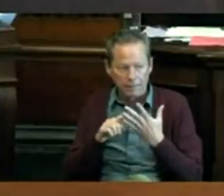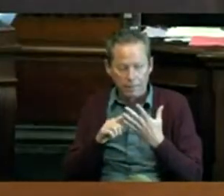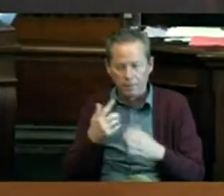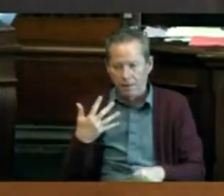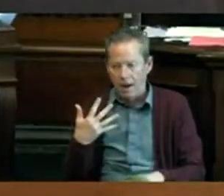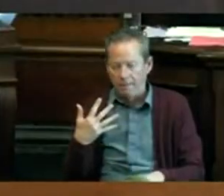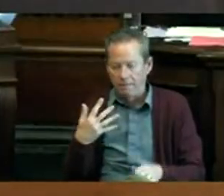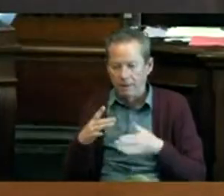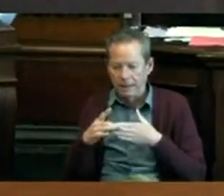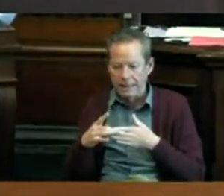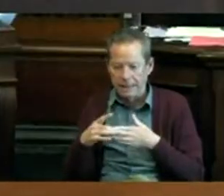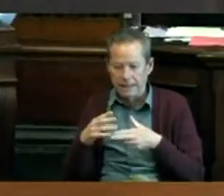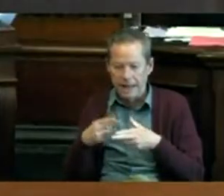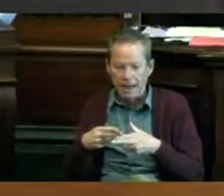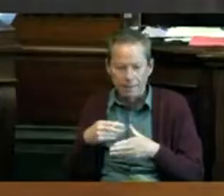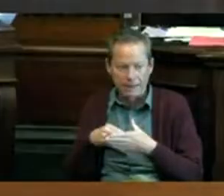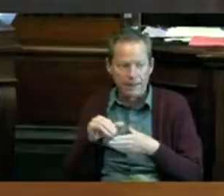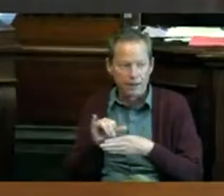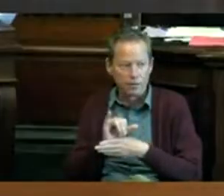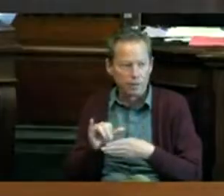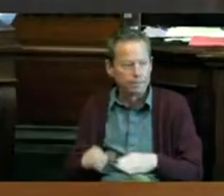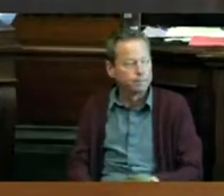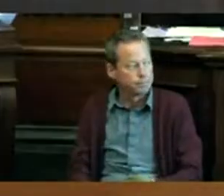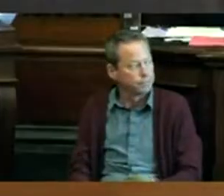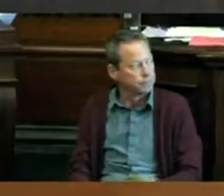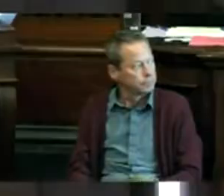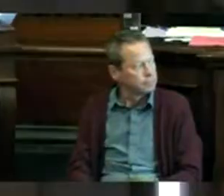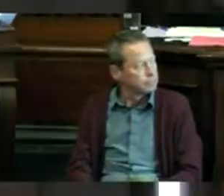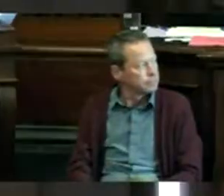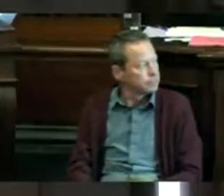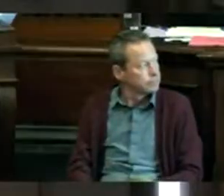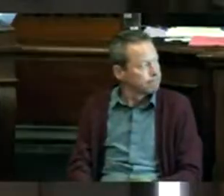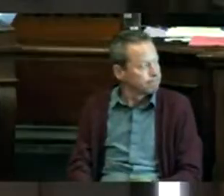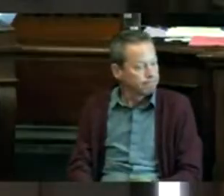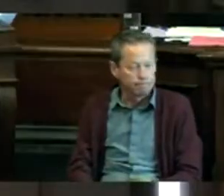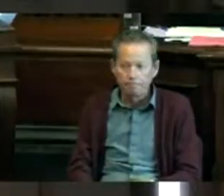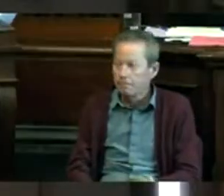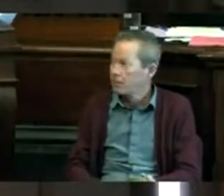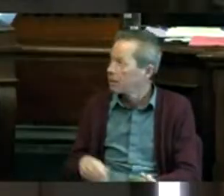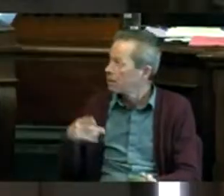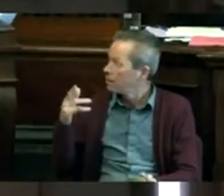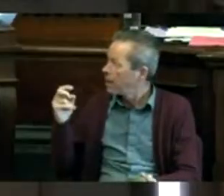personal experience, I've used